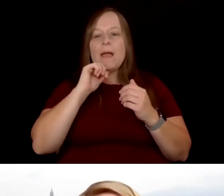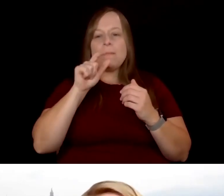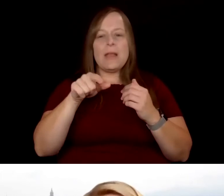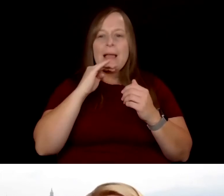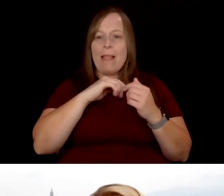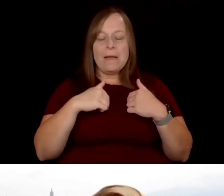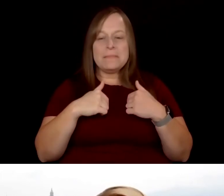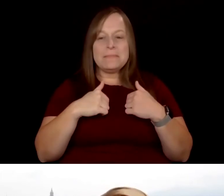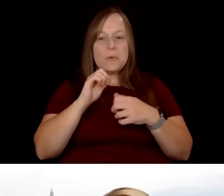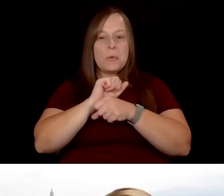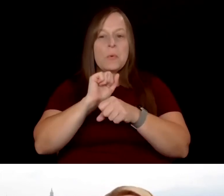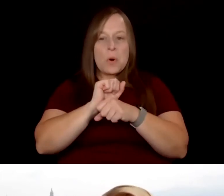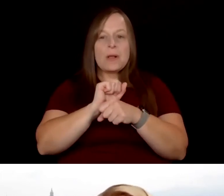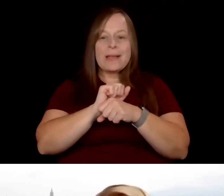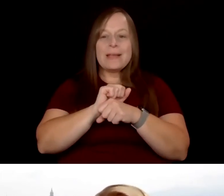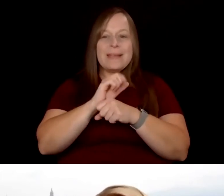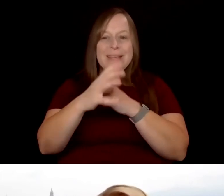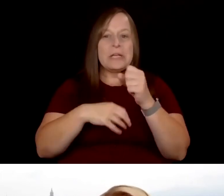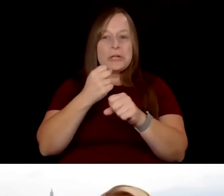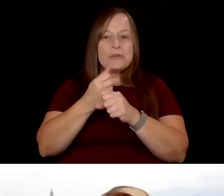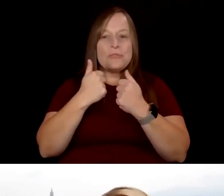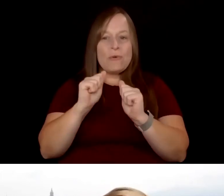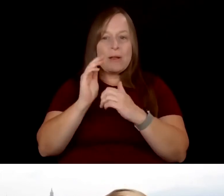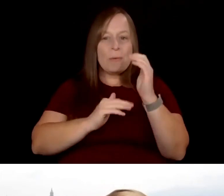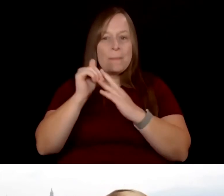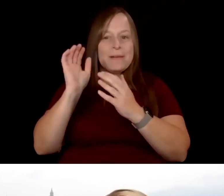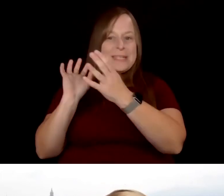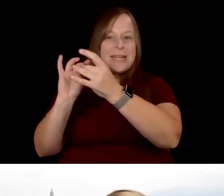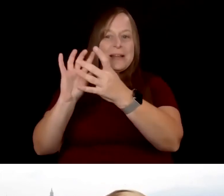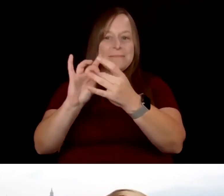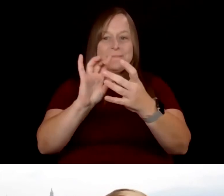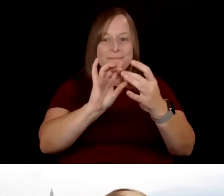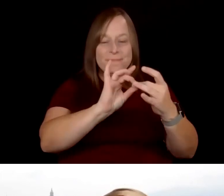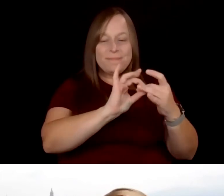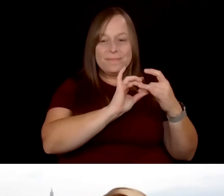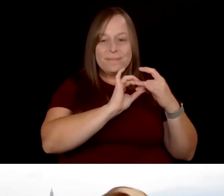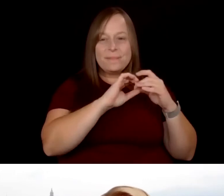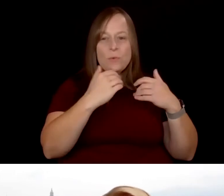We've been working years to try to build connections. It's an uphill battle.